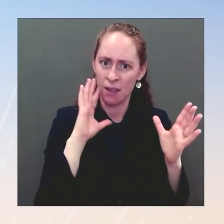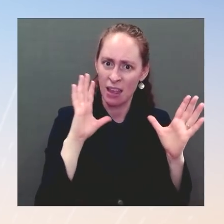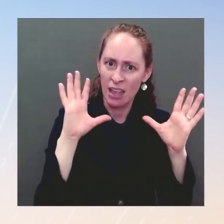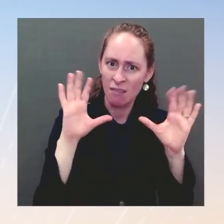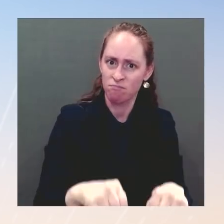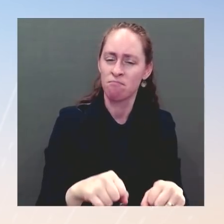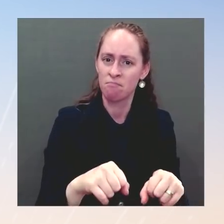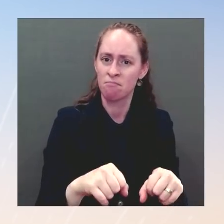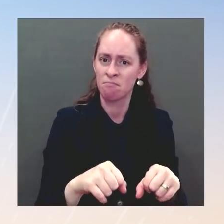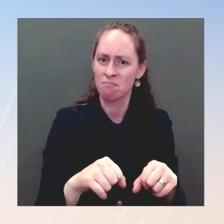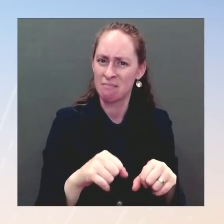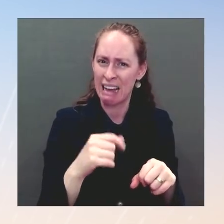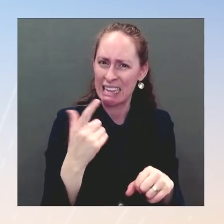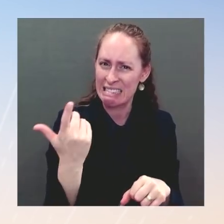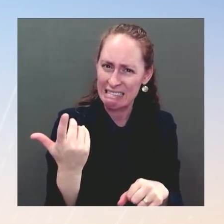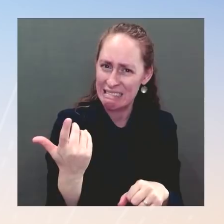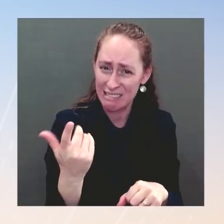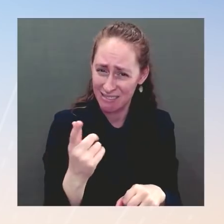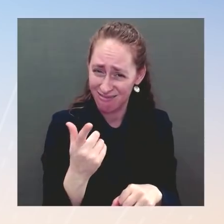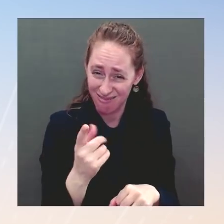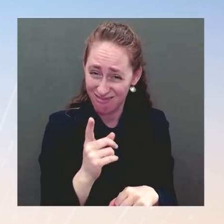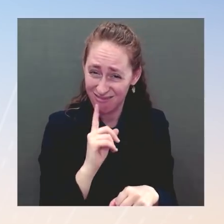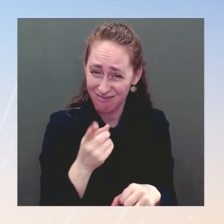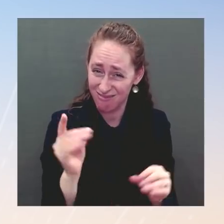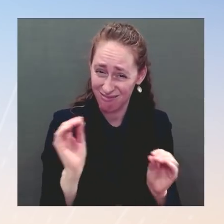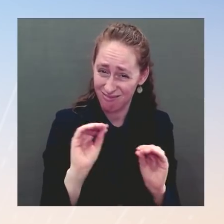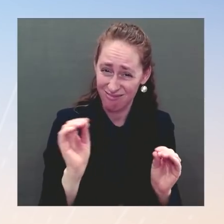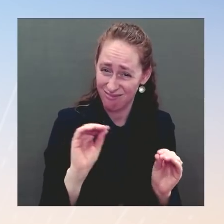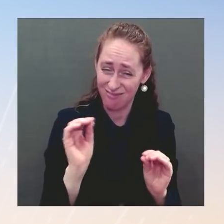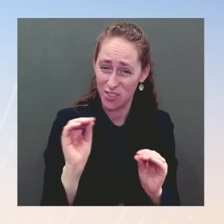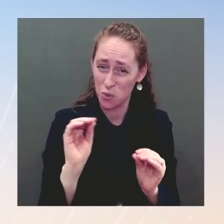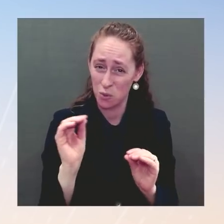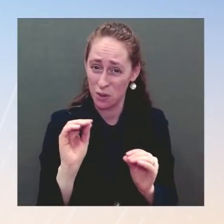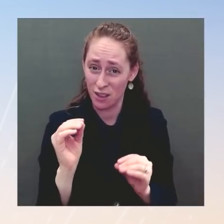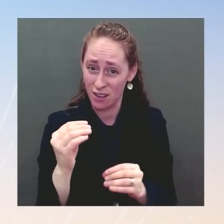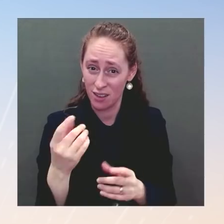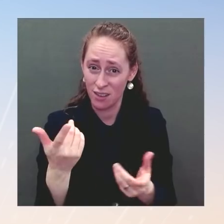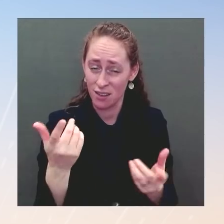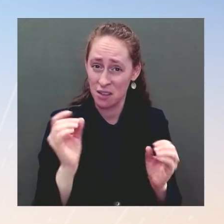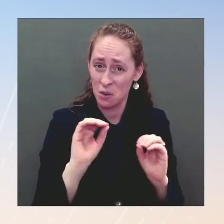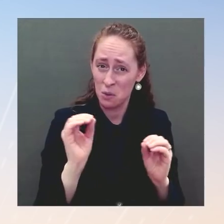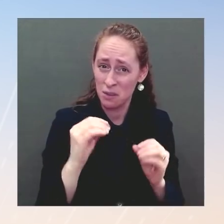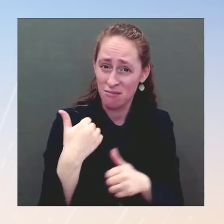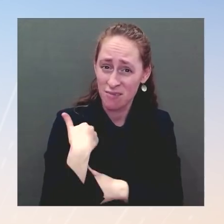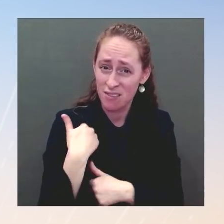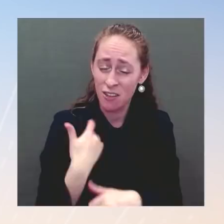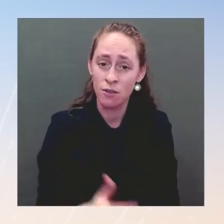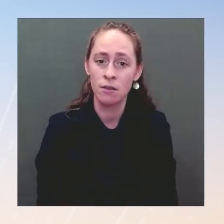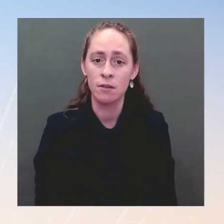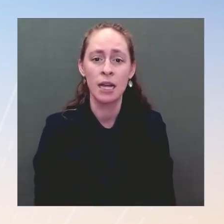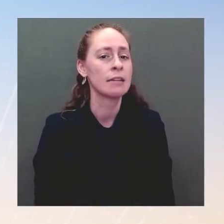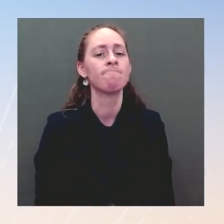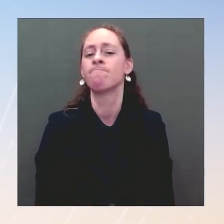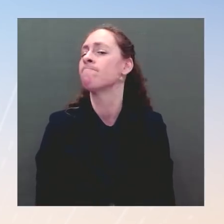for military engagement with Russia? Ms. Psaki: That is not a decision the President is going to make. The Press: Based on? Ms. Psaki: We are not going to be in a war with Russia